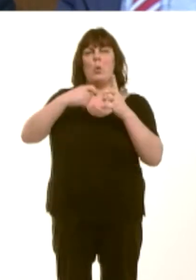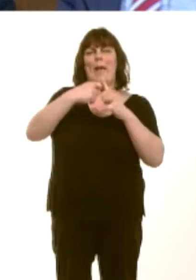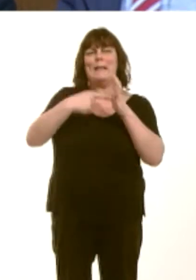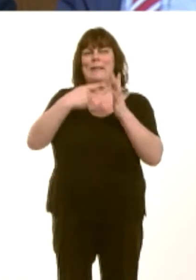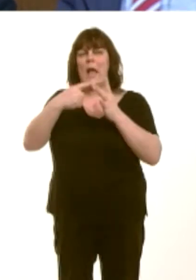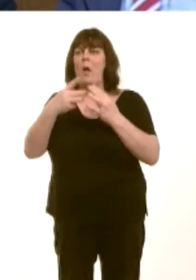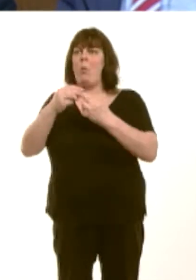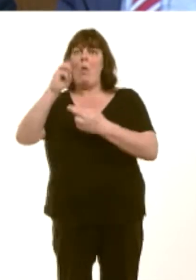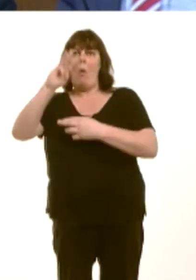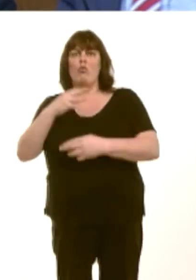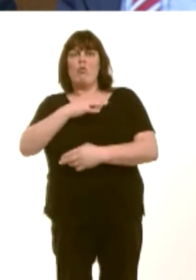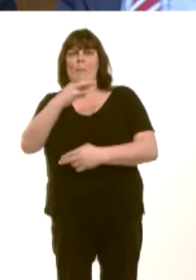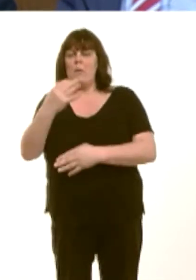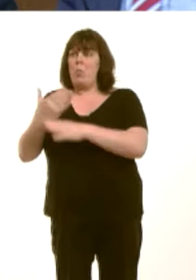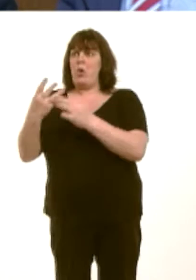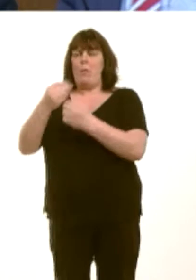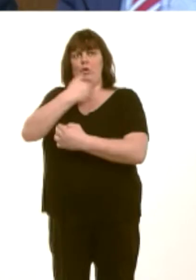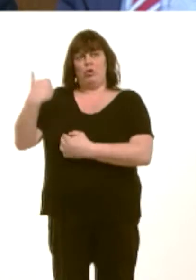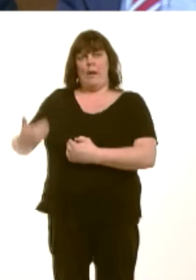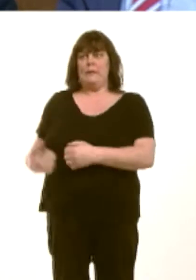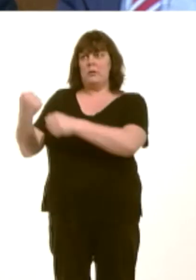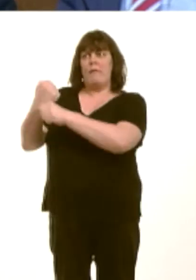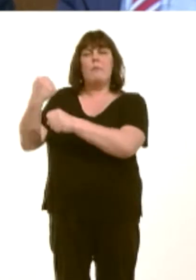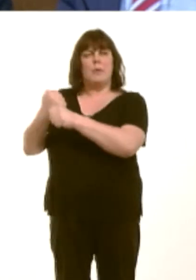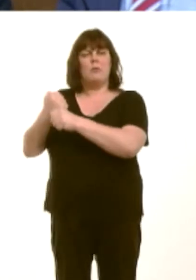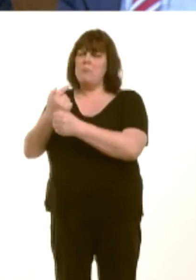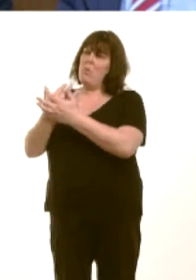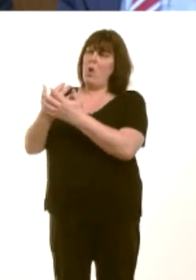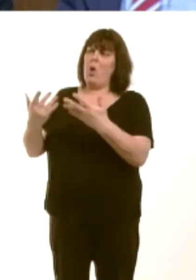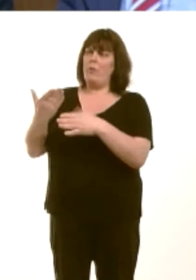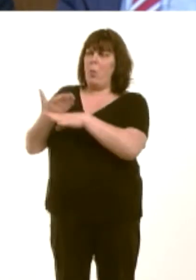with the Chinese authorities, and much work has been done in terms of building up the